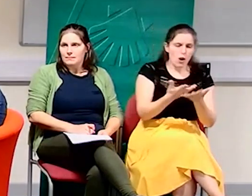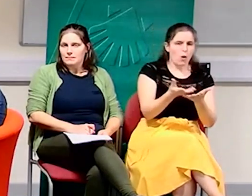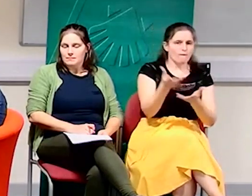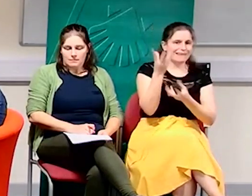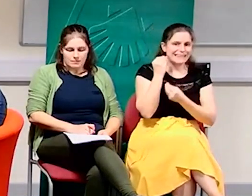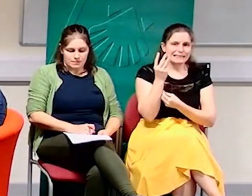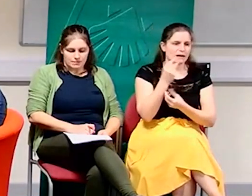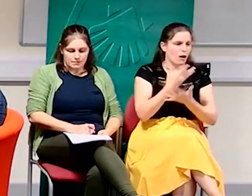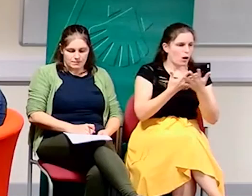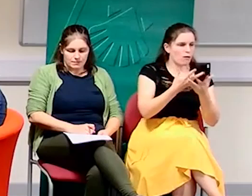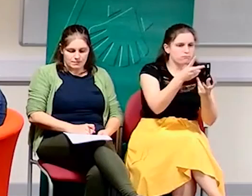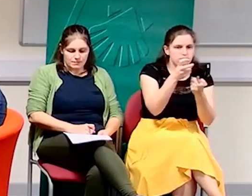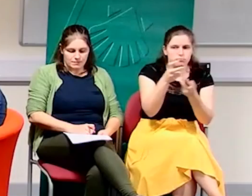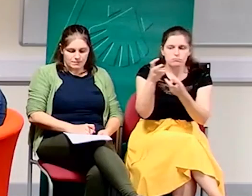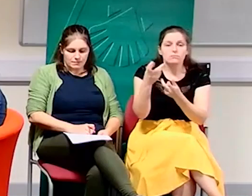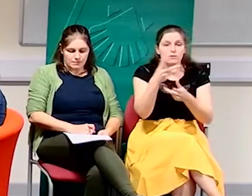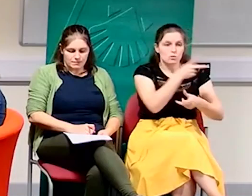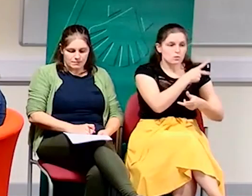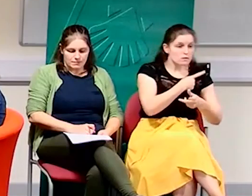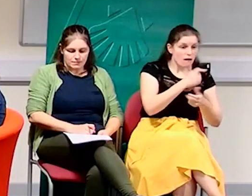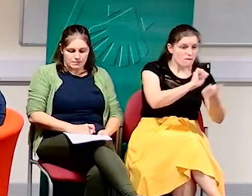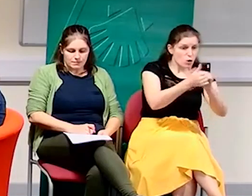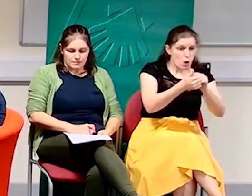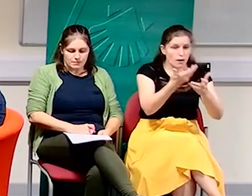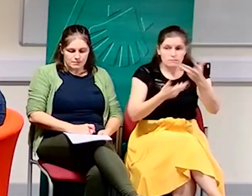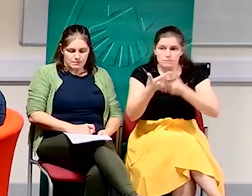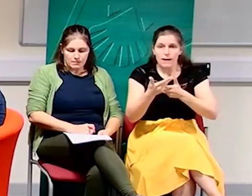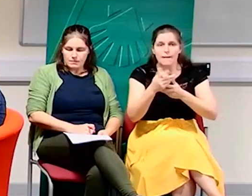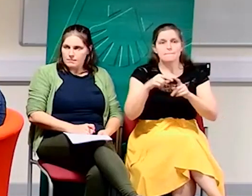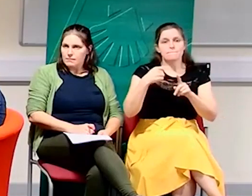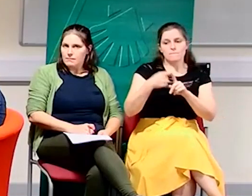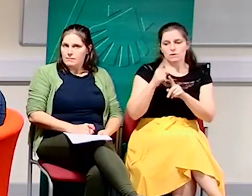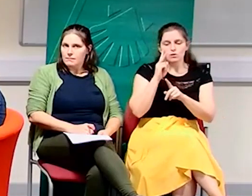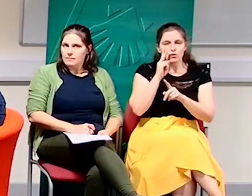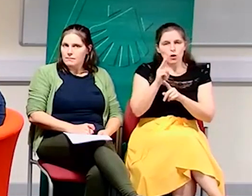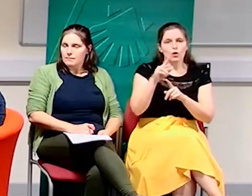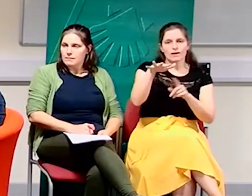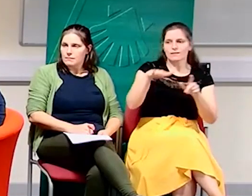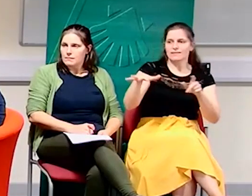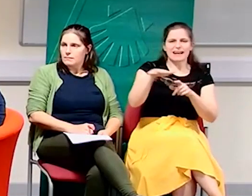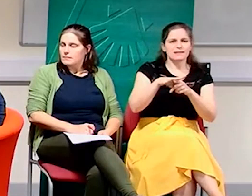to to our staff to our colleagues but also looking to the sector uh looking to the sector and